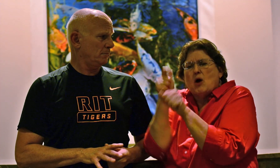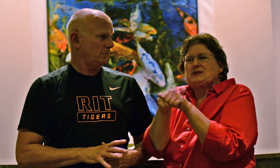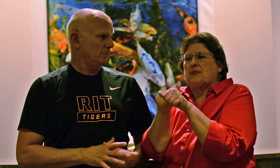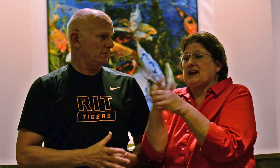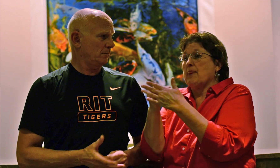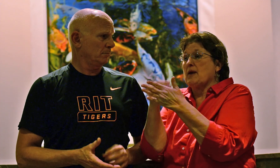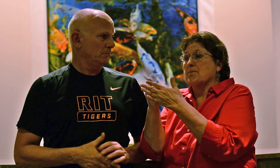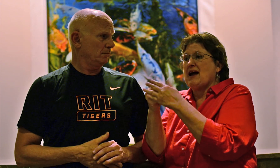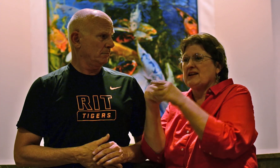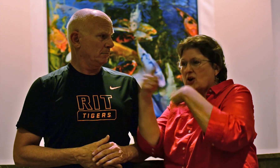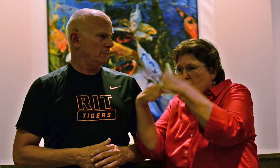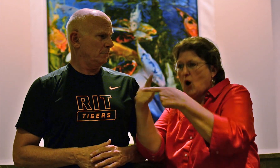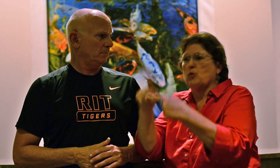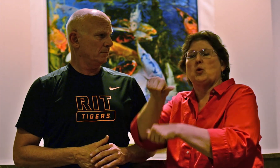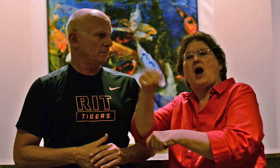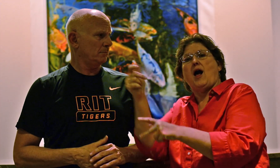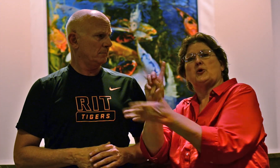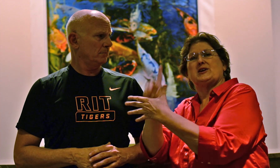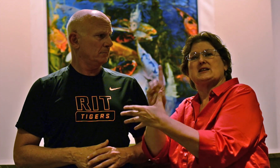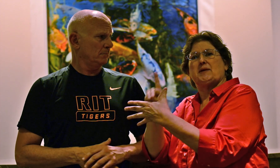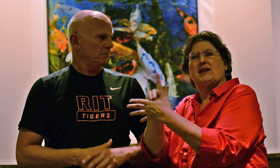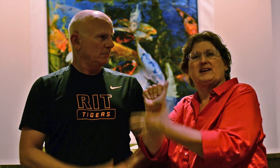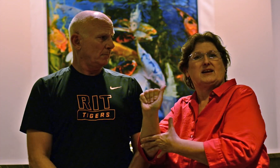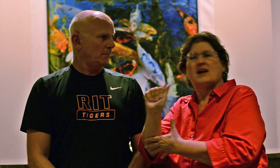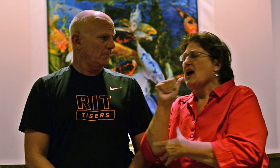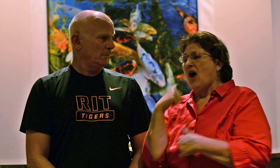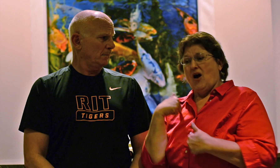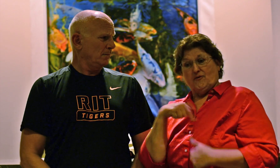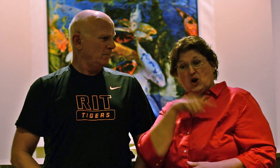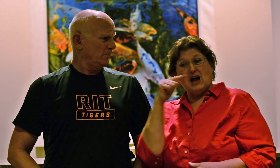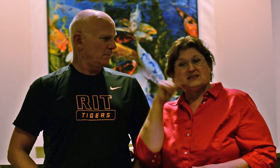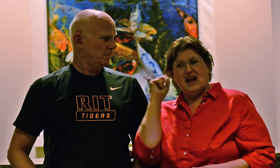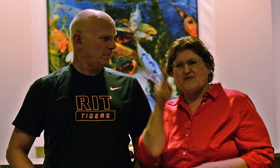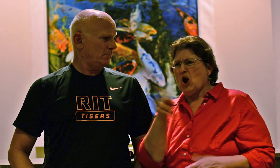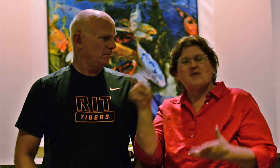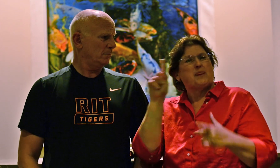Most of the time, the funding is funneled into other disabilities unrelated to deaf/hard of hearing.